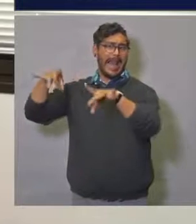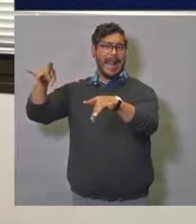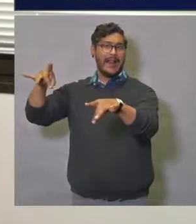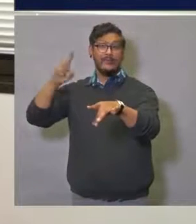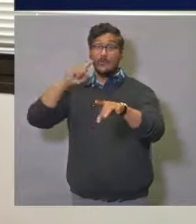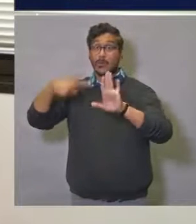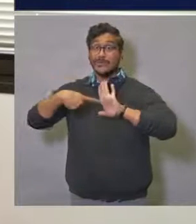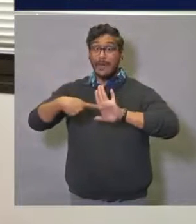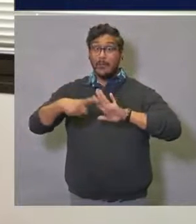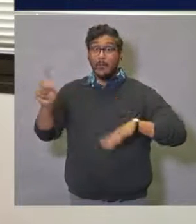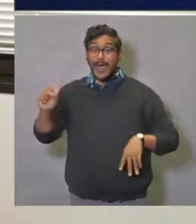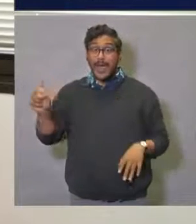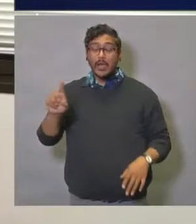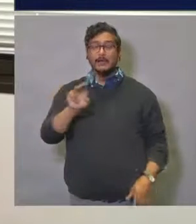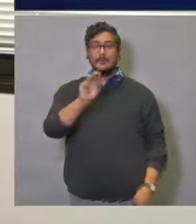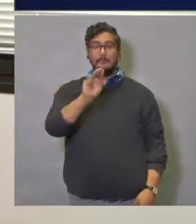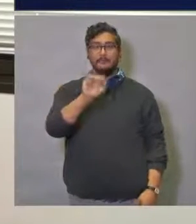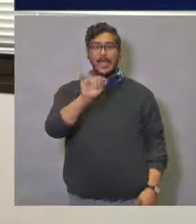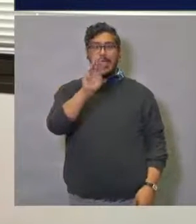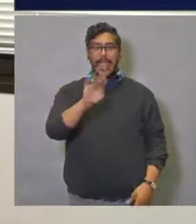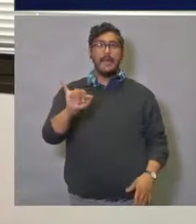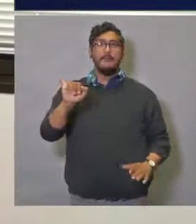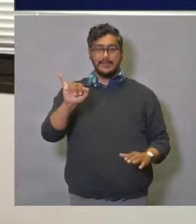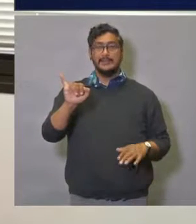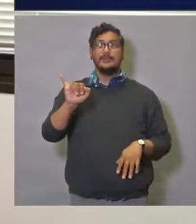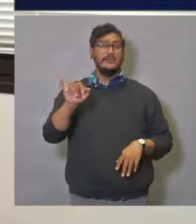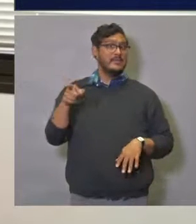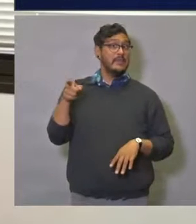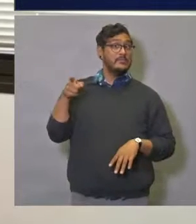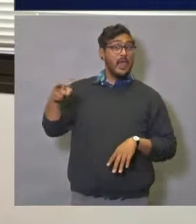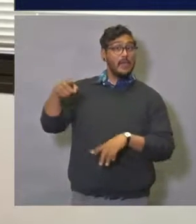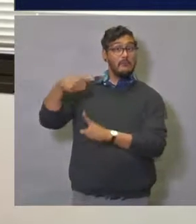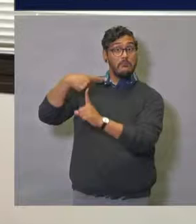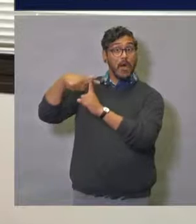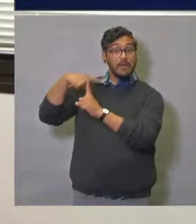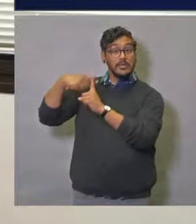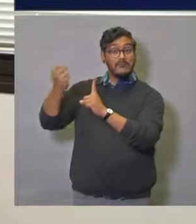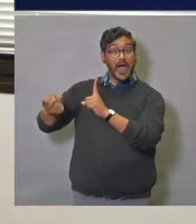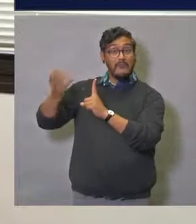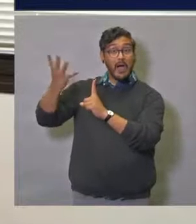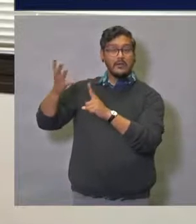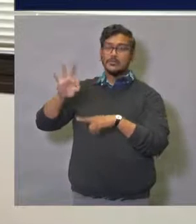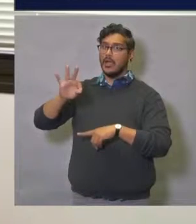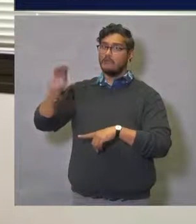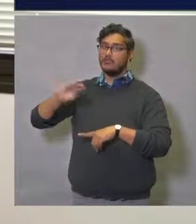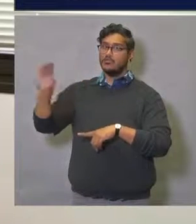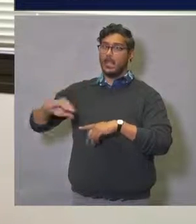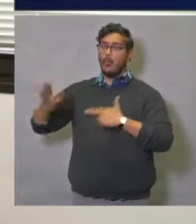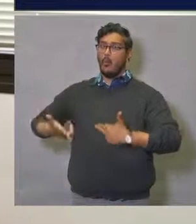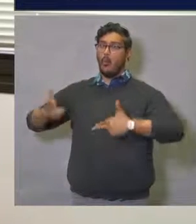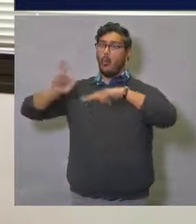ESTO ES PARTICULARMENTE IMPORTANTE PARA AQUELLOS QUE